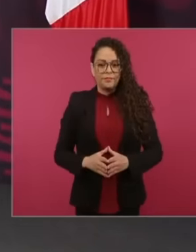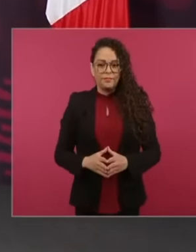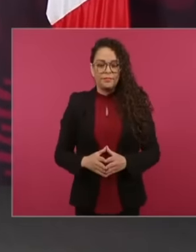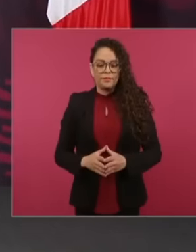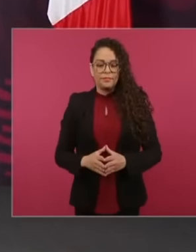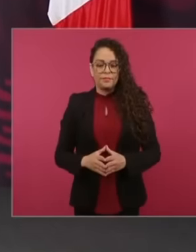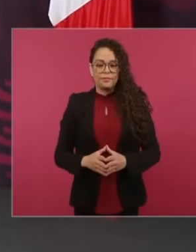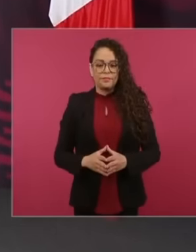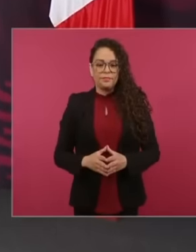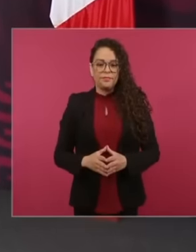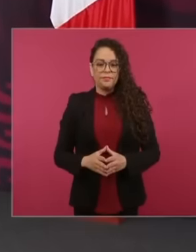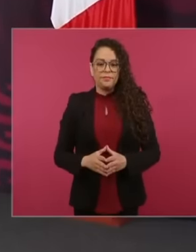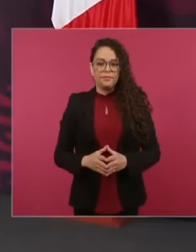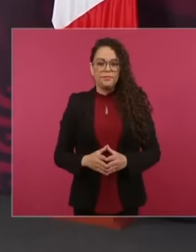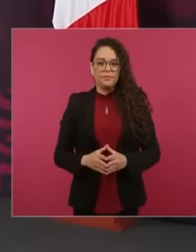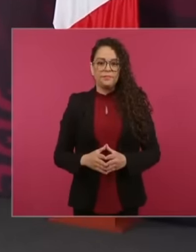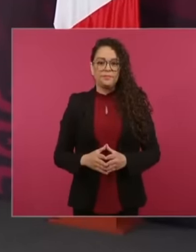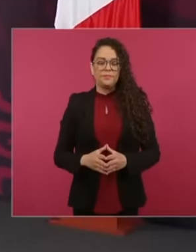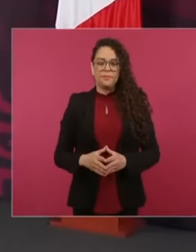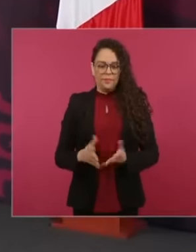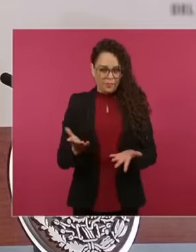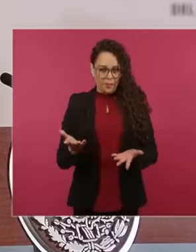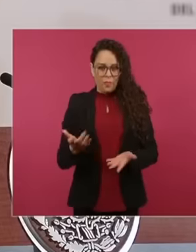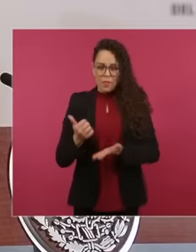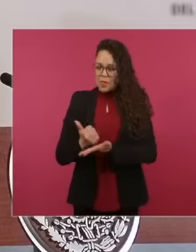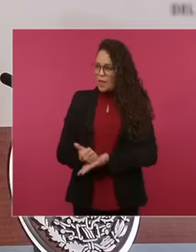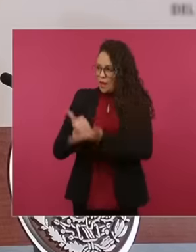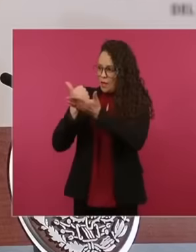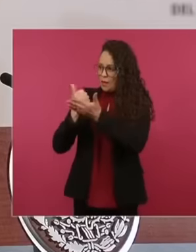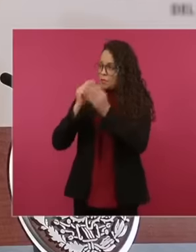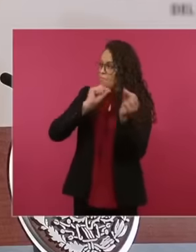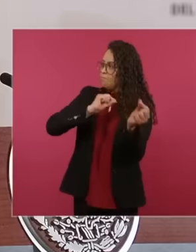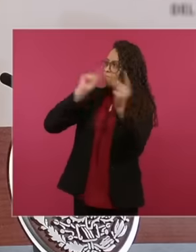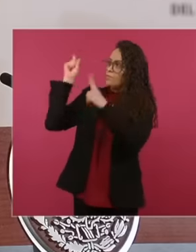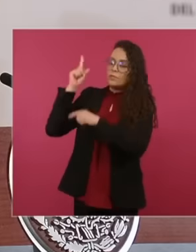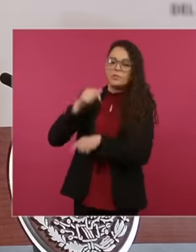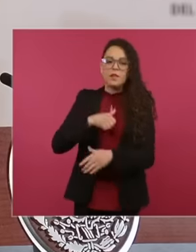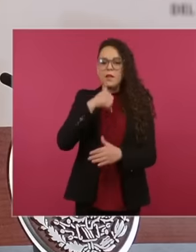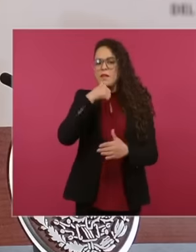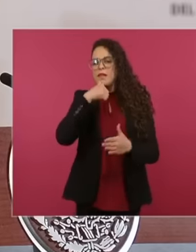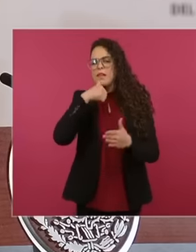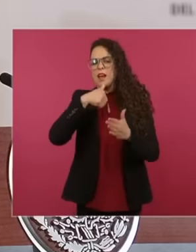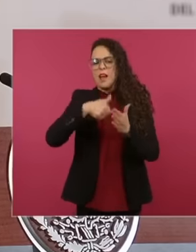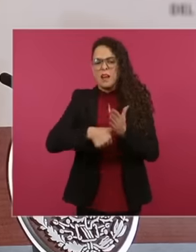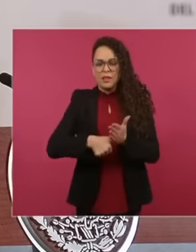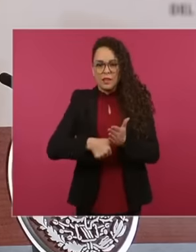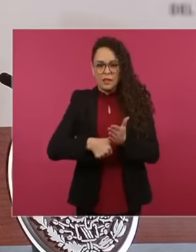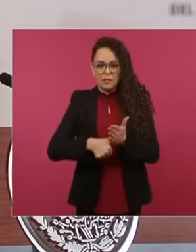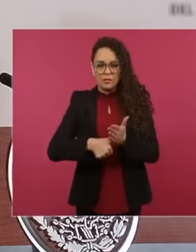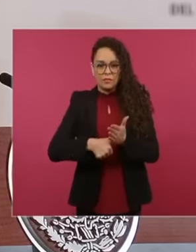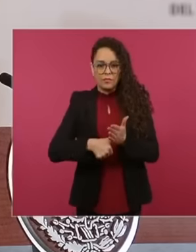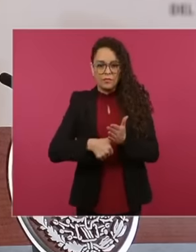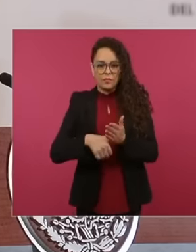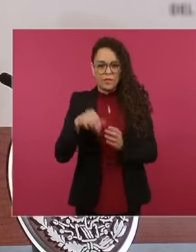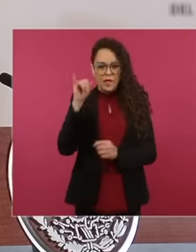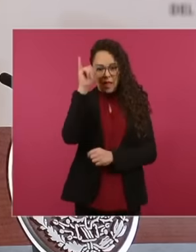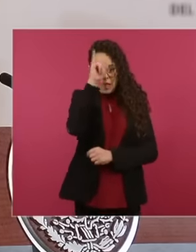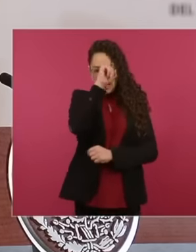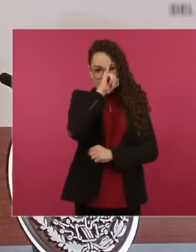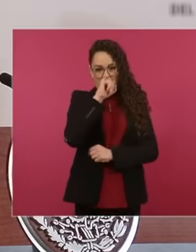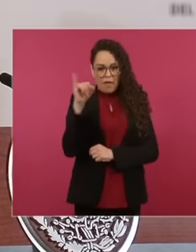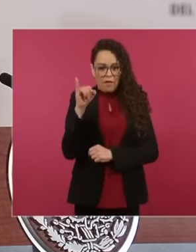letter from the head of the state department from President